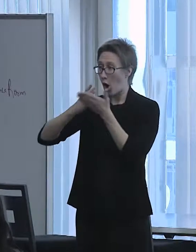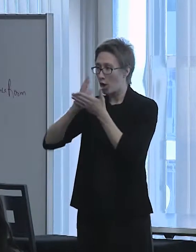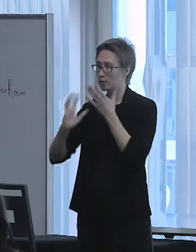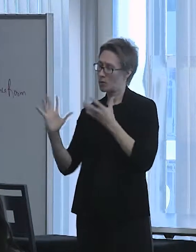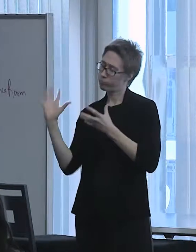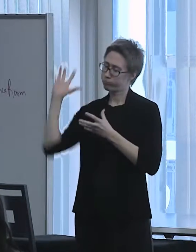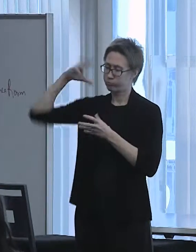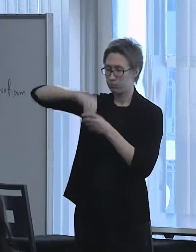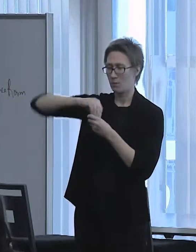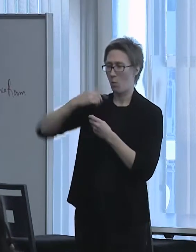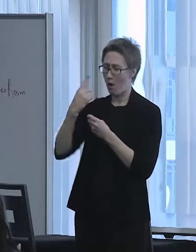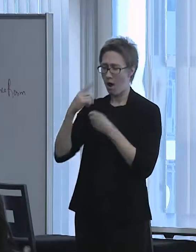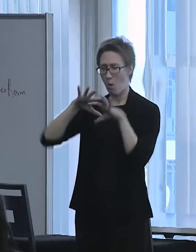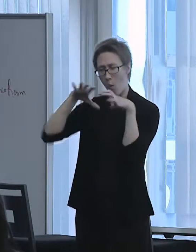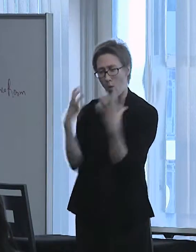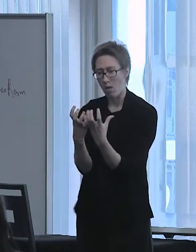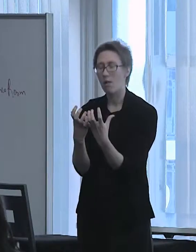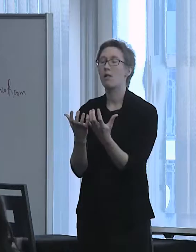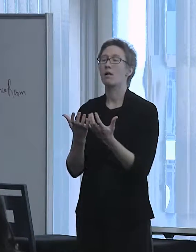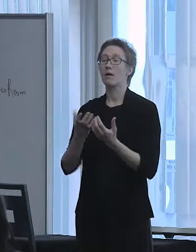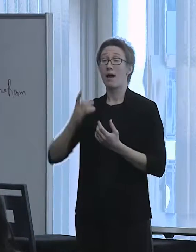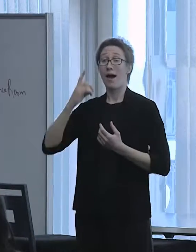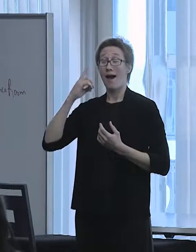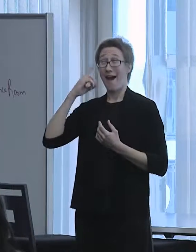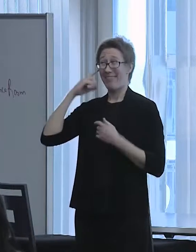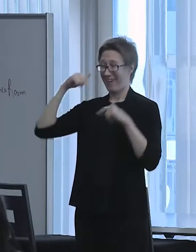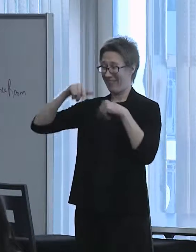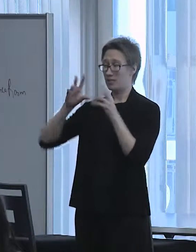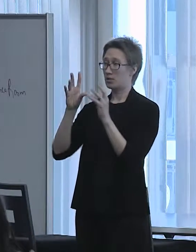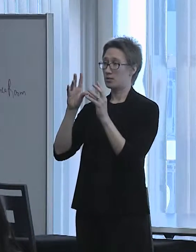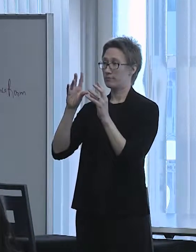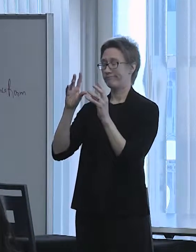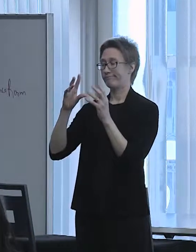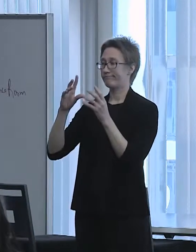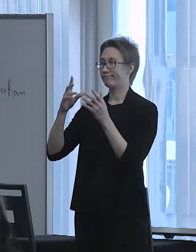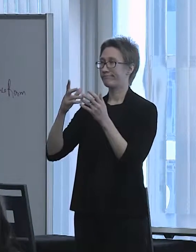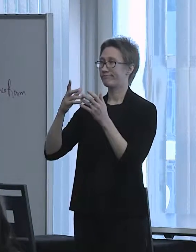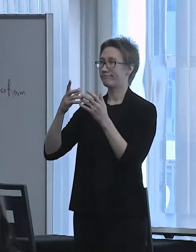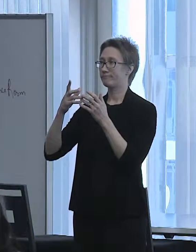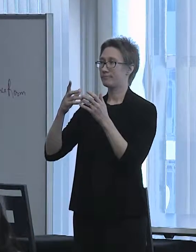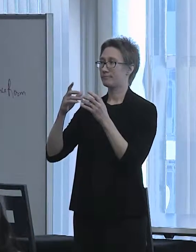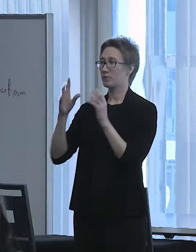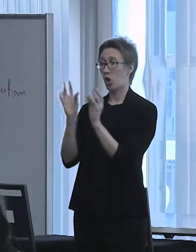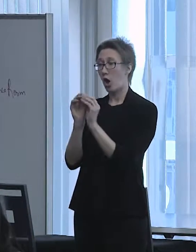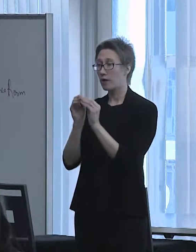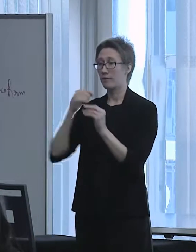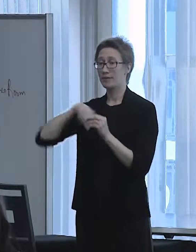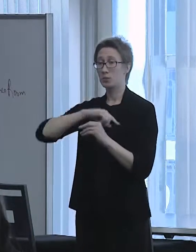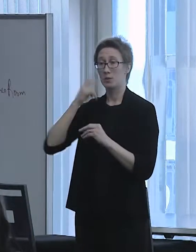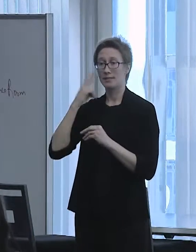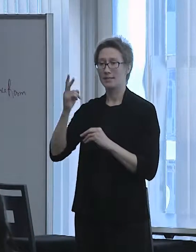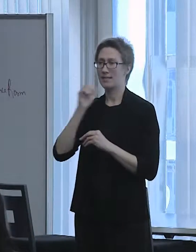we are seeing that it's not just one corner, or another corner, but we're all linked together,